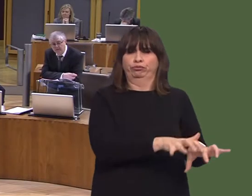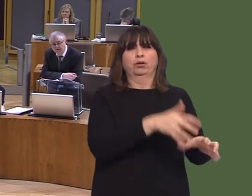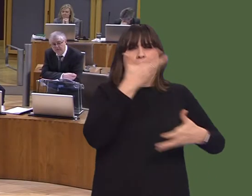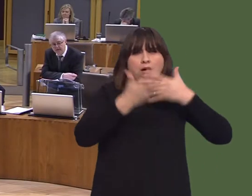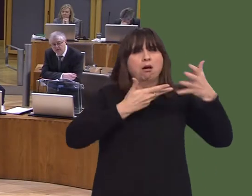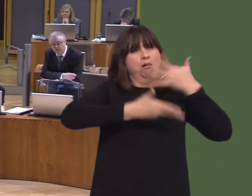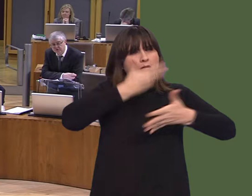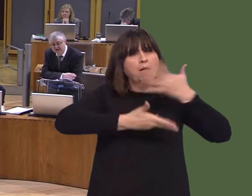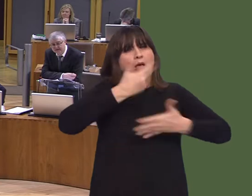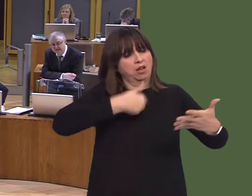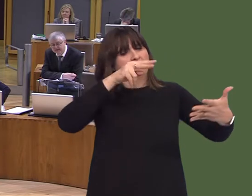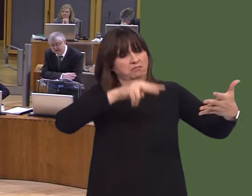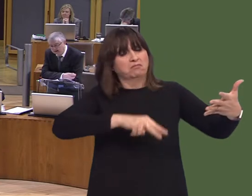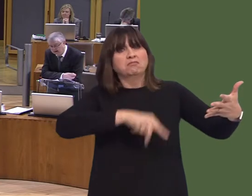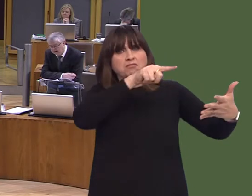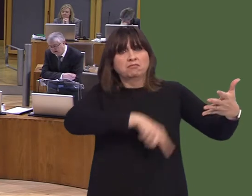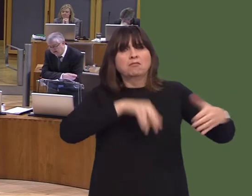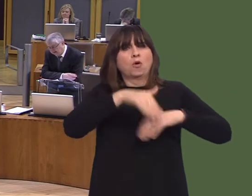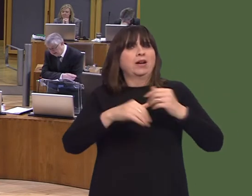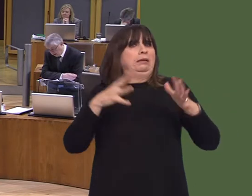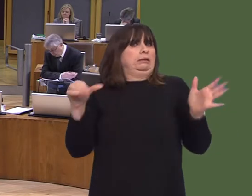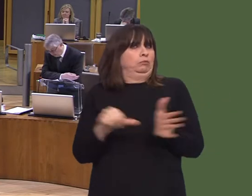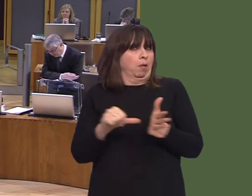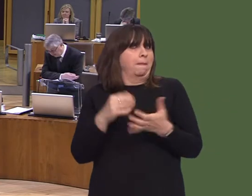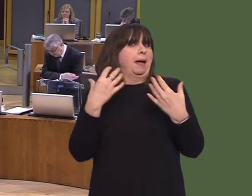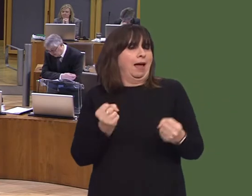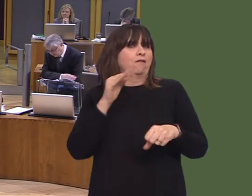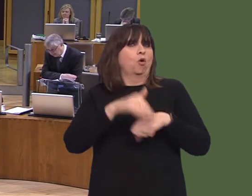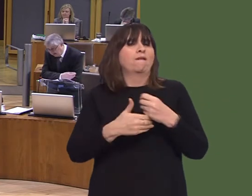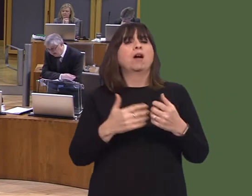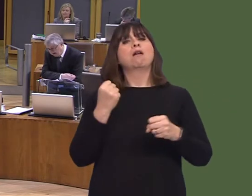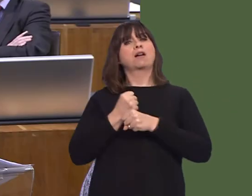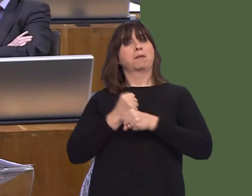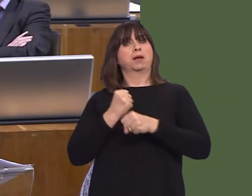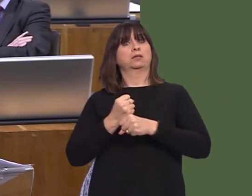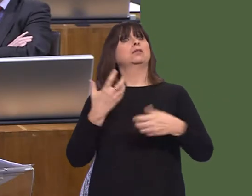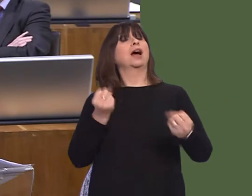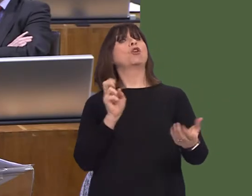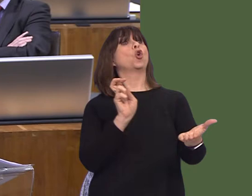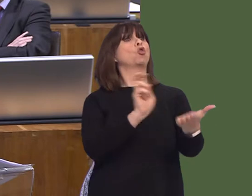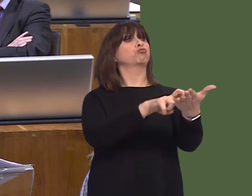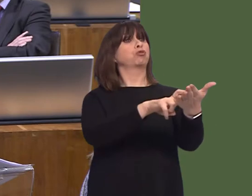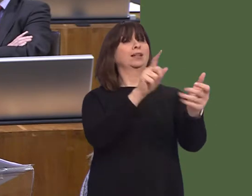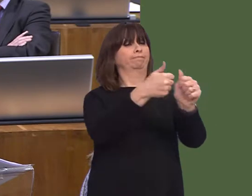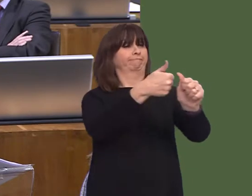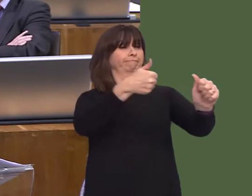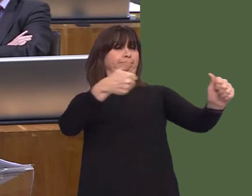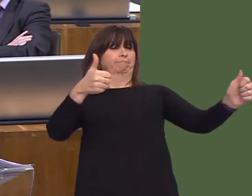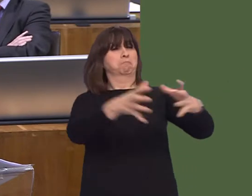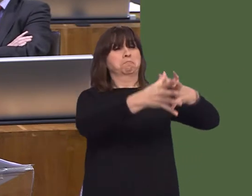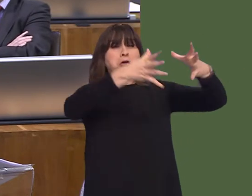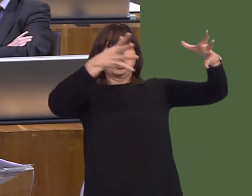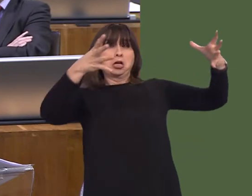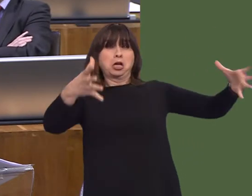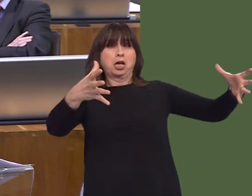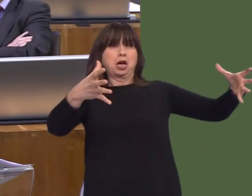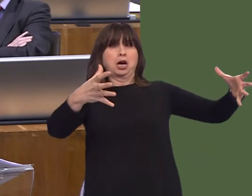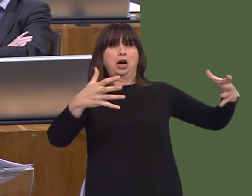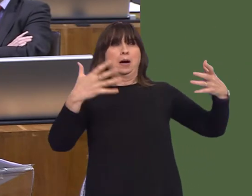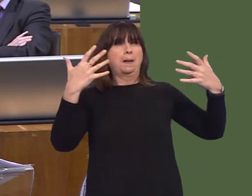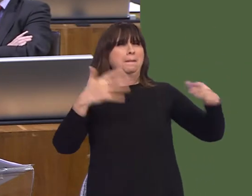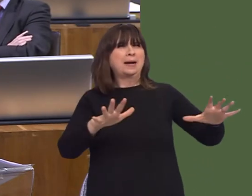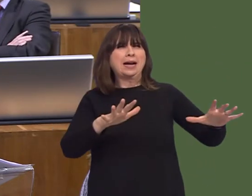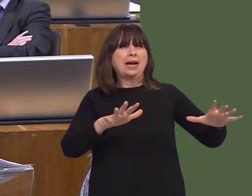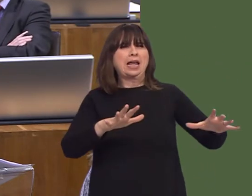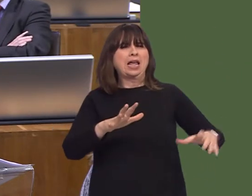We'll continue to protect investment in the health service and deliver the range of commitments